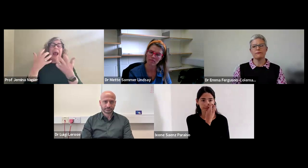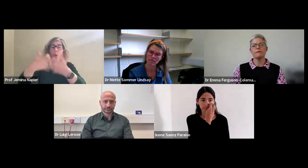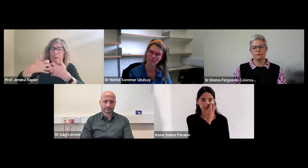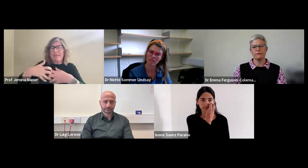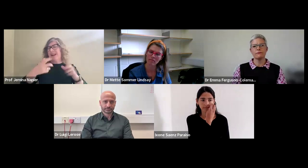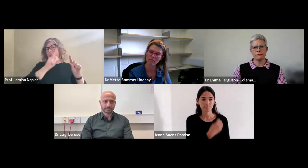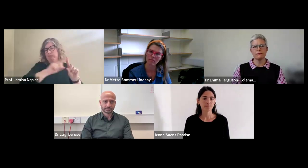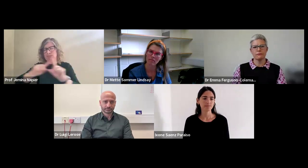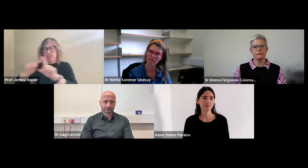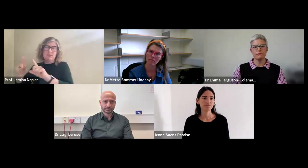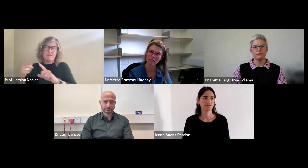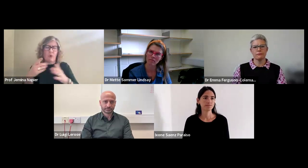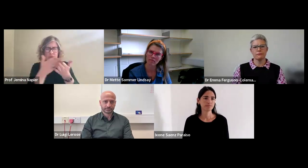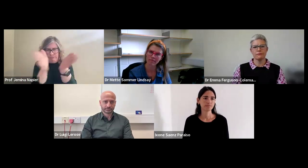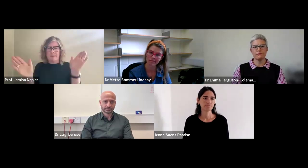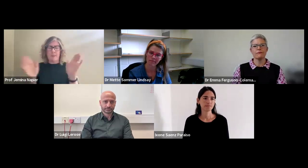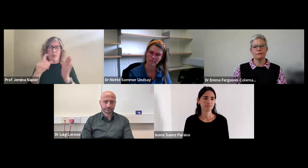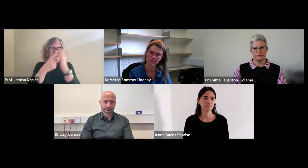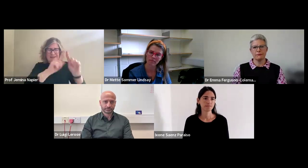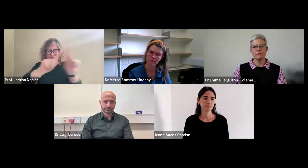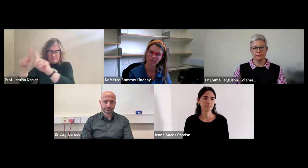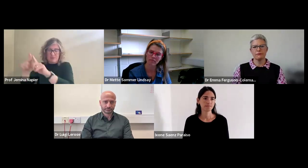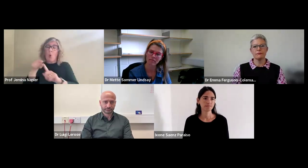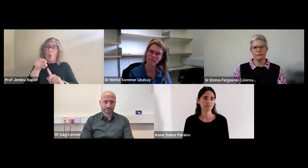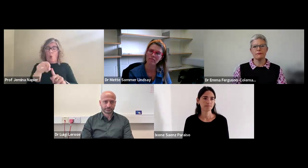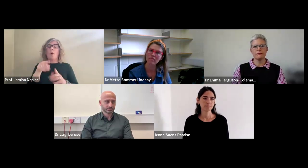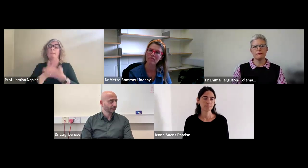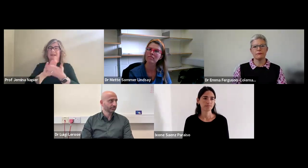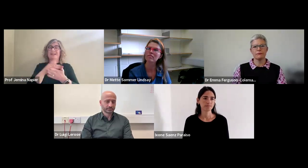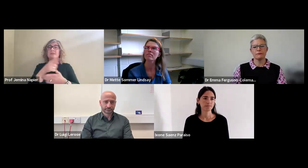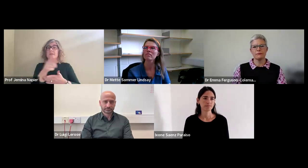note-takers, equipment, a whole host of different things in order that you're accommodated in the